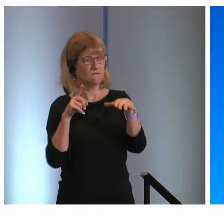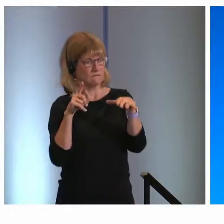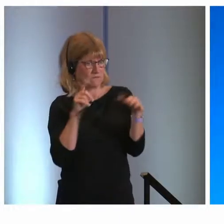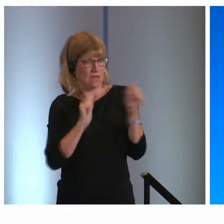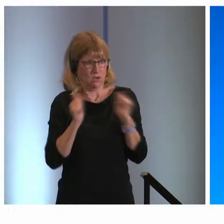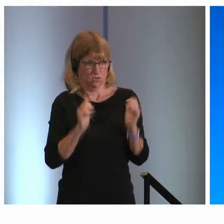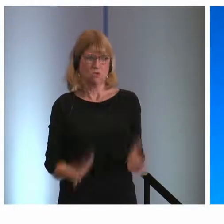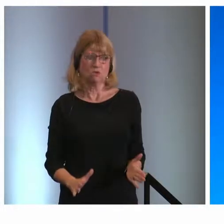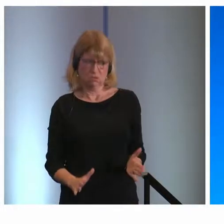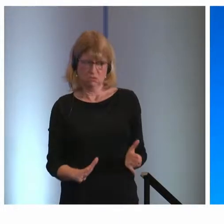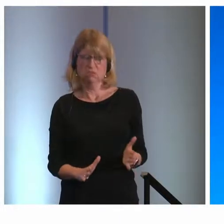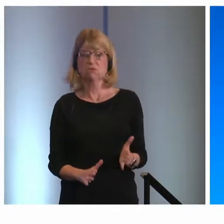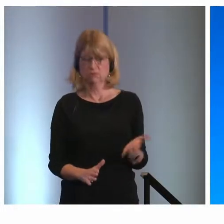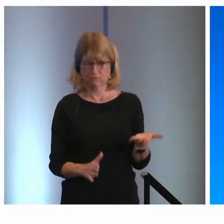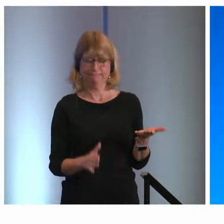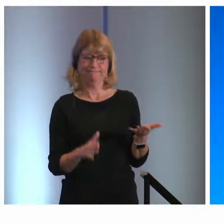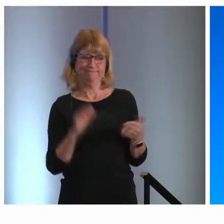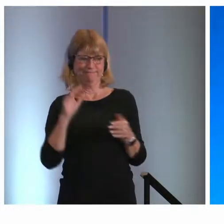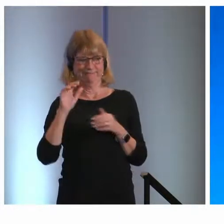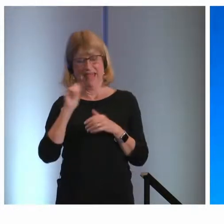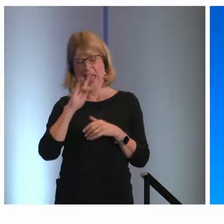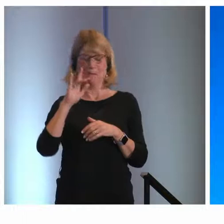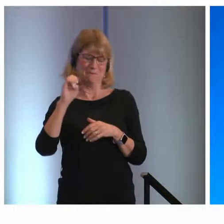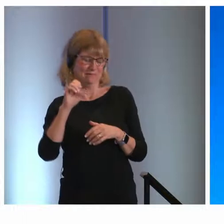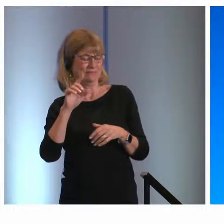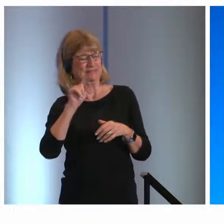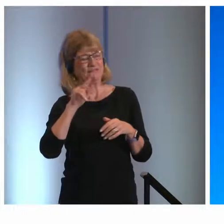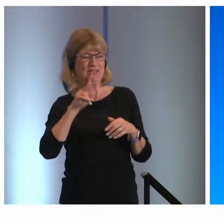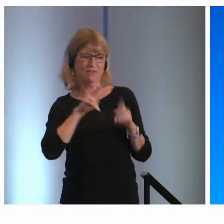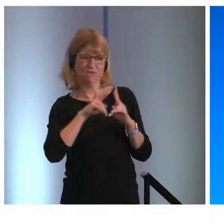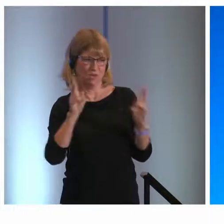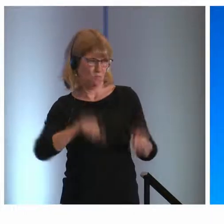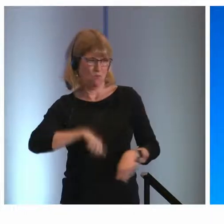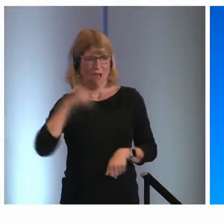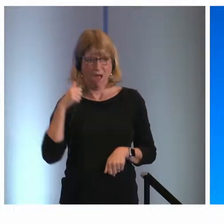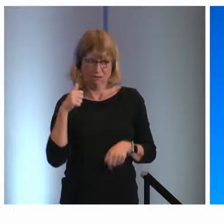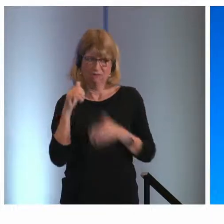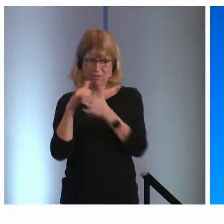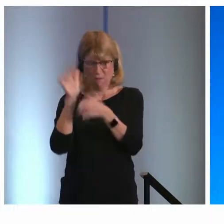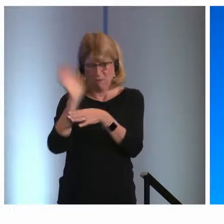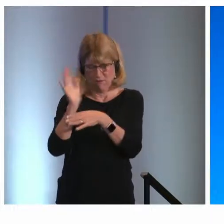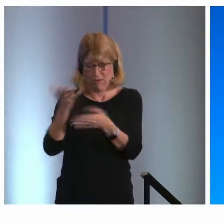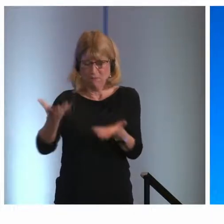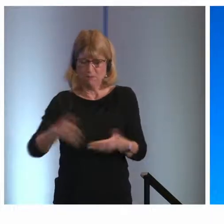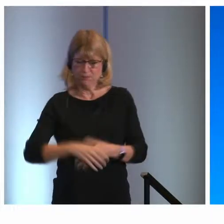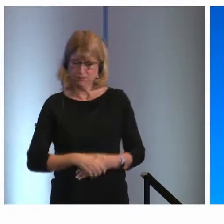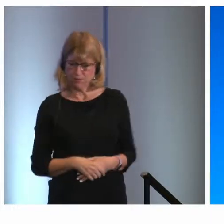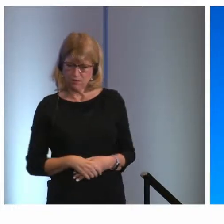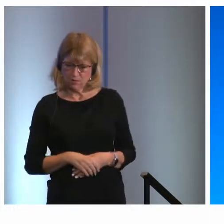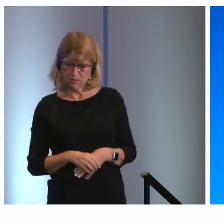completely authentically cast, it was so important for her and the reward as you can see is phenomenal.